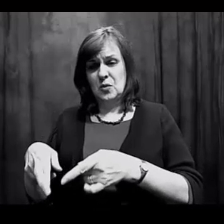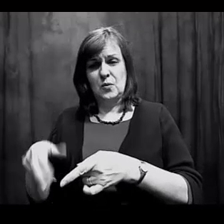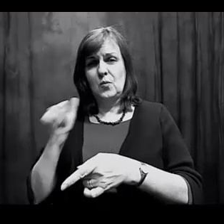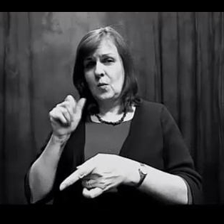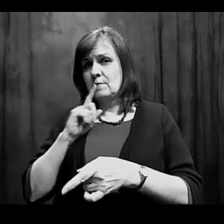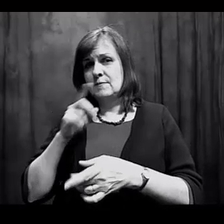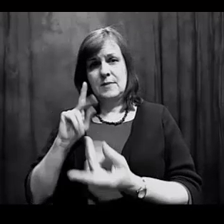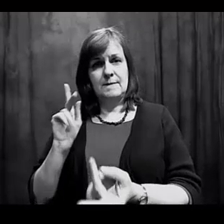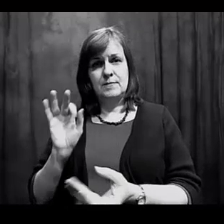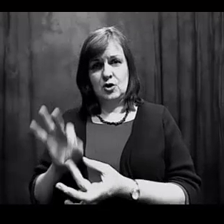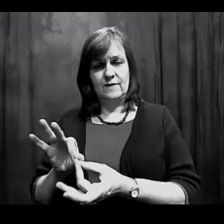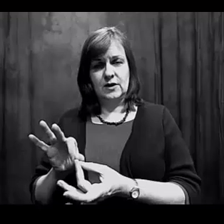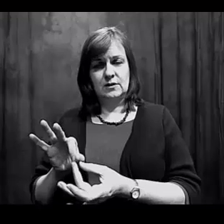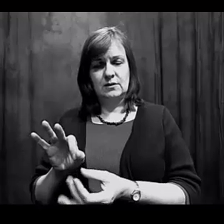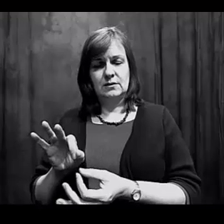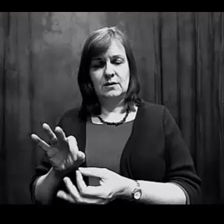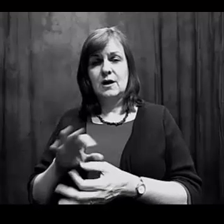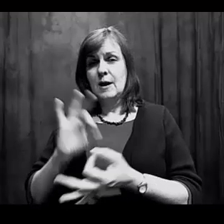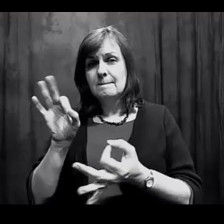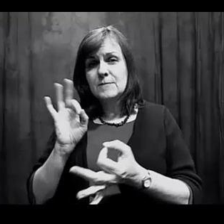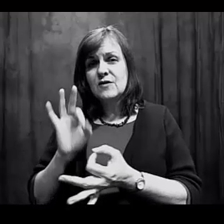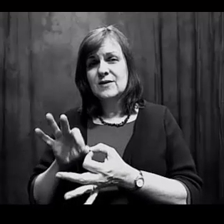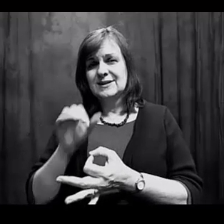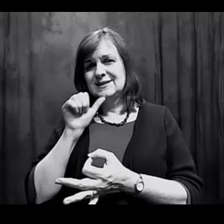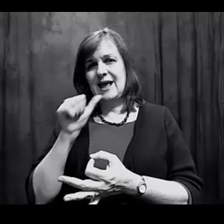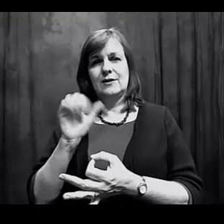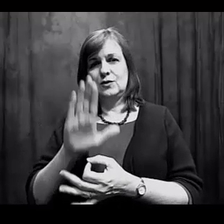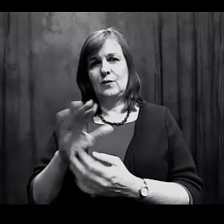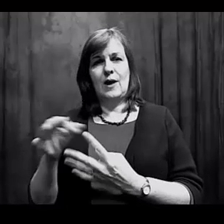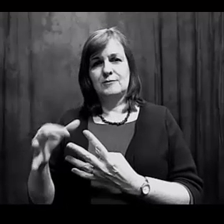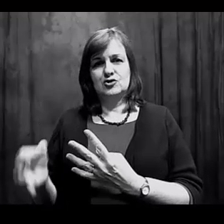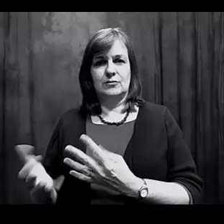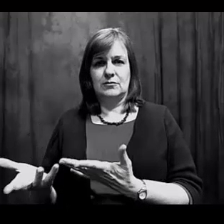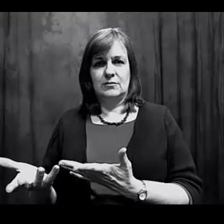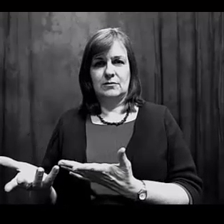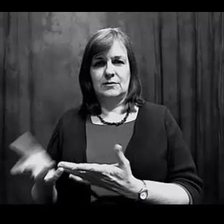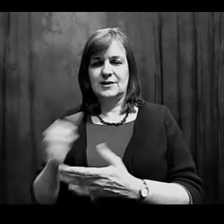organism you possibly can and evolution will get you there -- it's not gonna happen